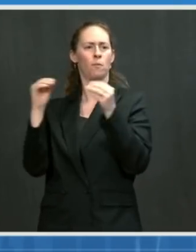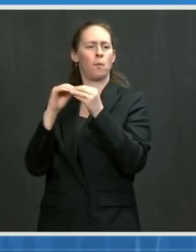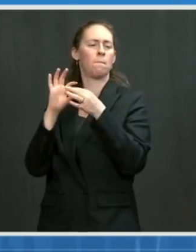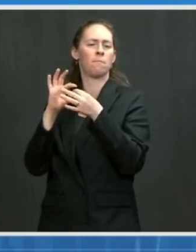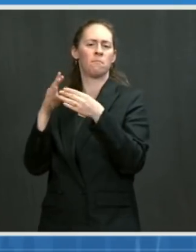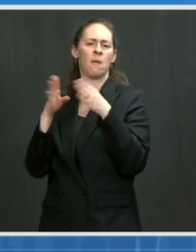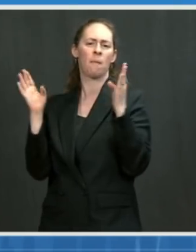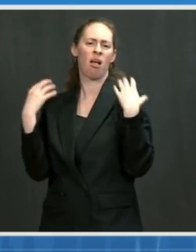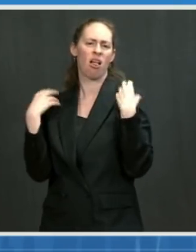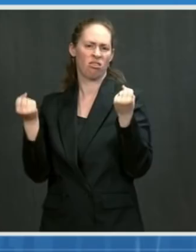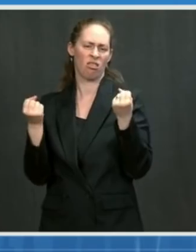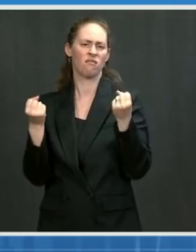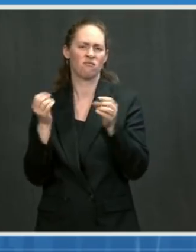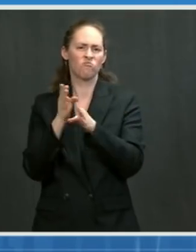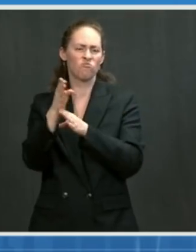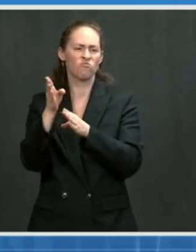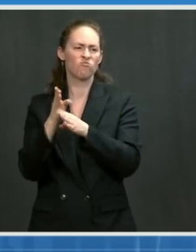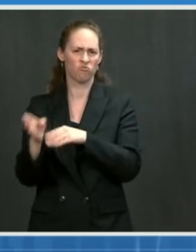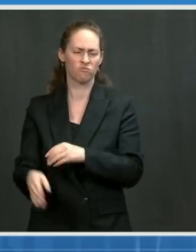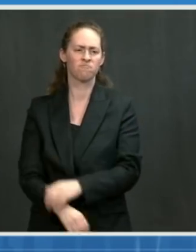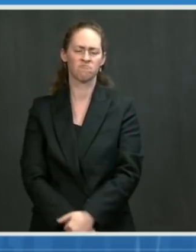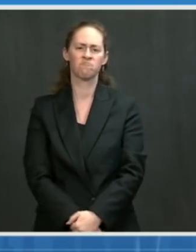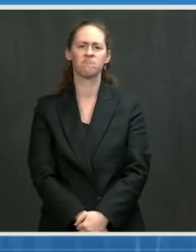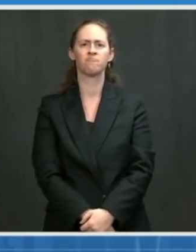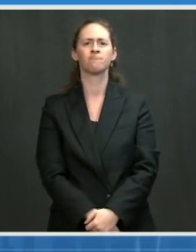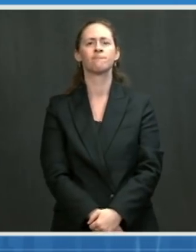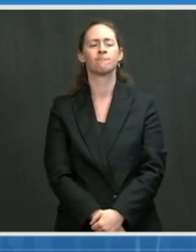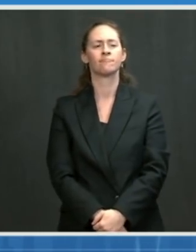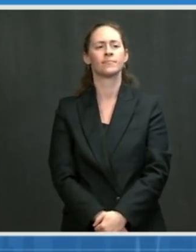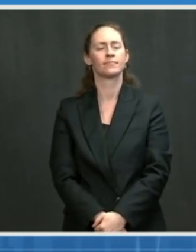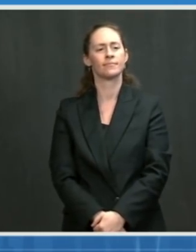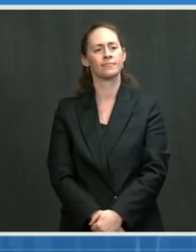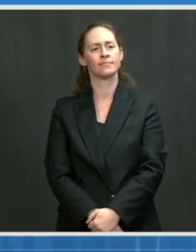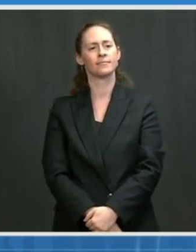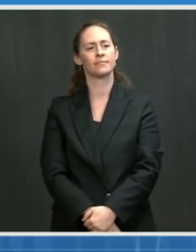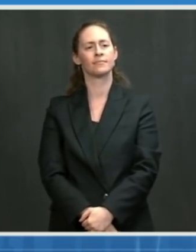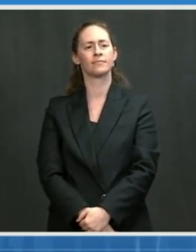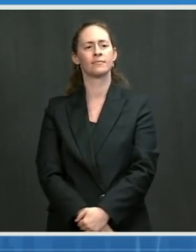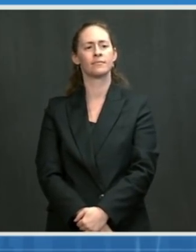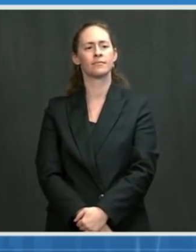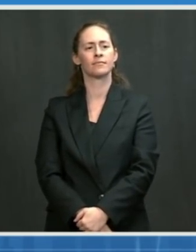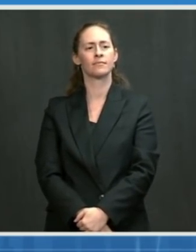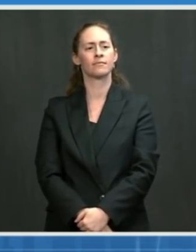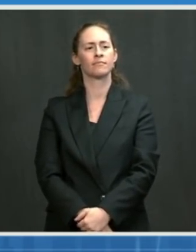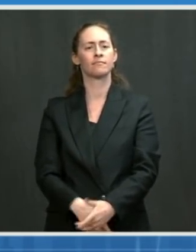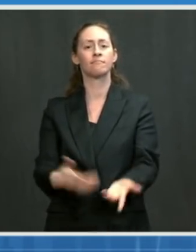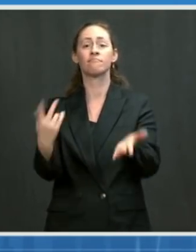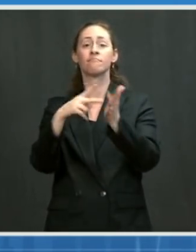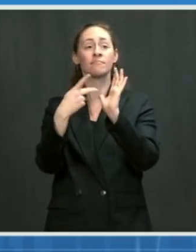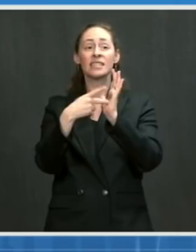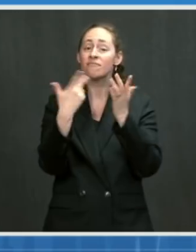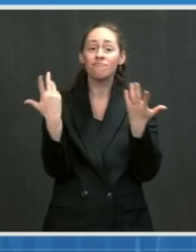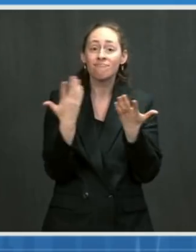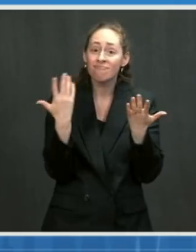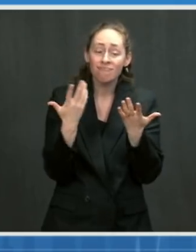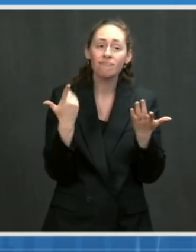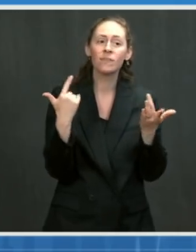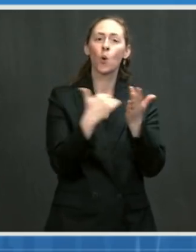FUTURE HEALTH LEADERS AND LAUNCH A PUBLIC HEALTH AMERICORP FOR A LONG AND HIGHLY SKILLED